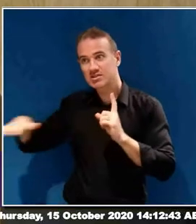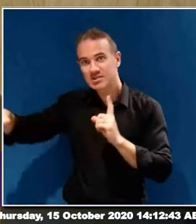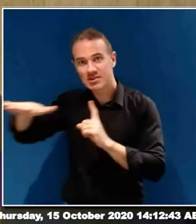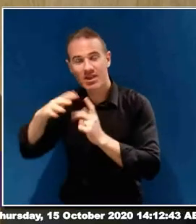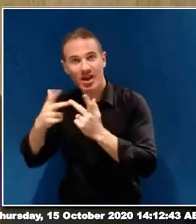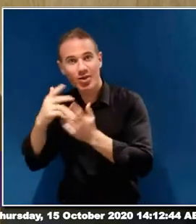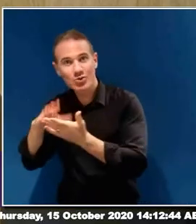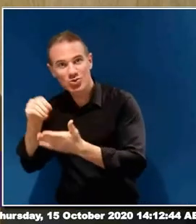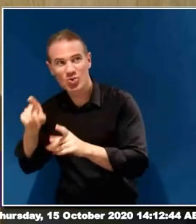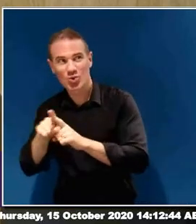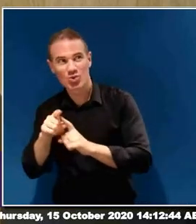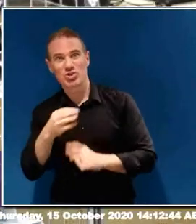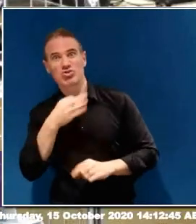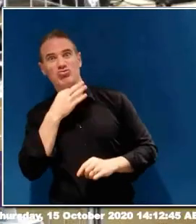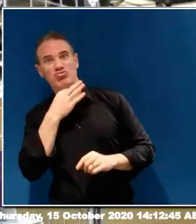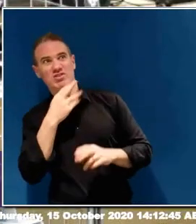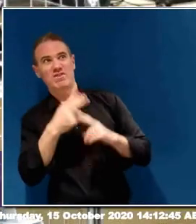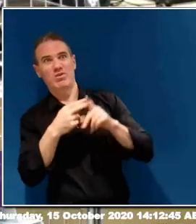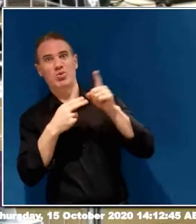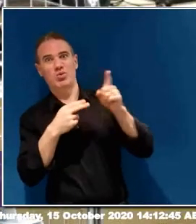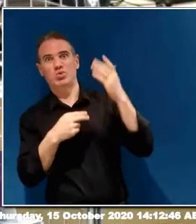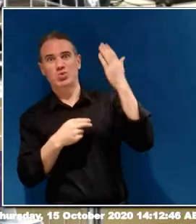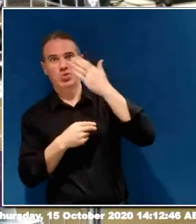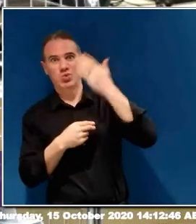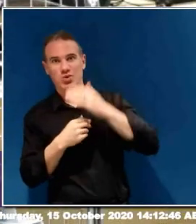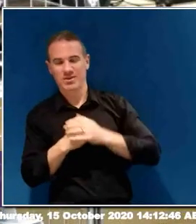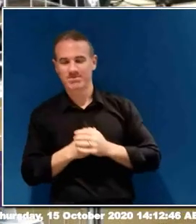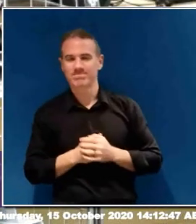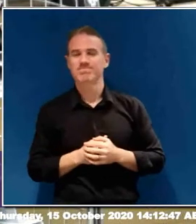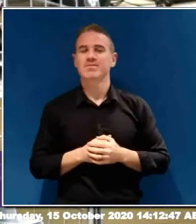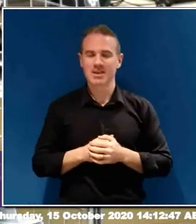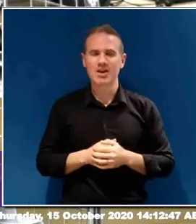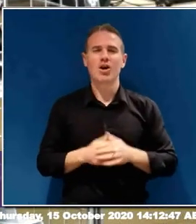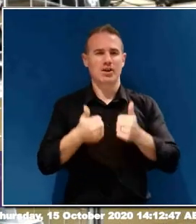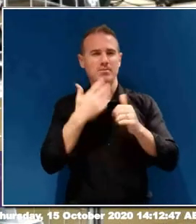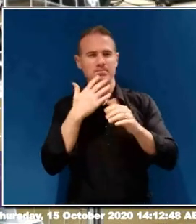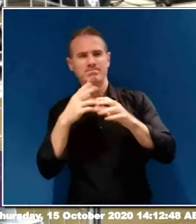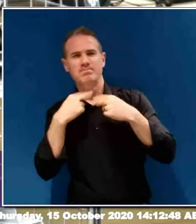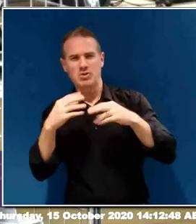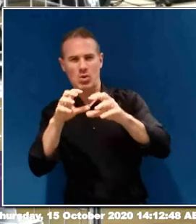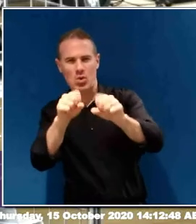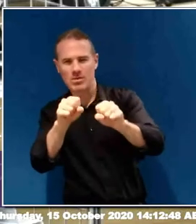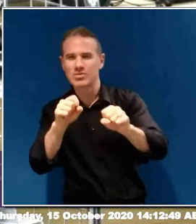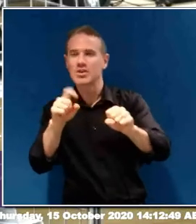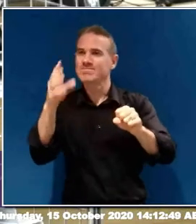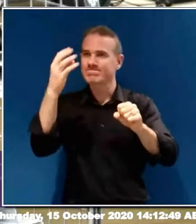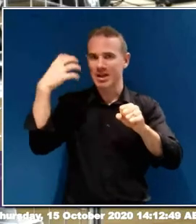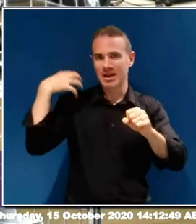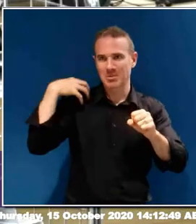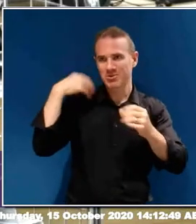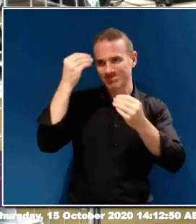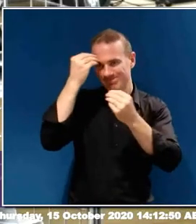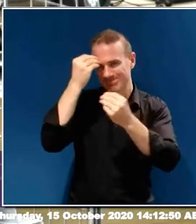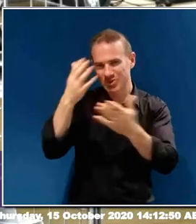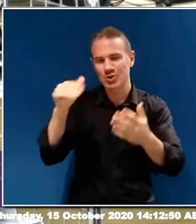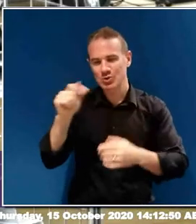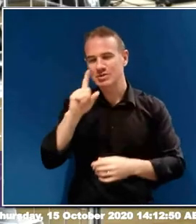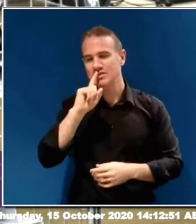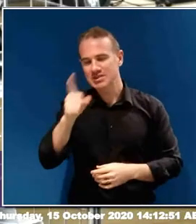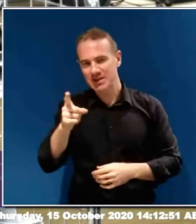Just to observe, Commissioner, I should have said this a couple of minutes ago, some of the content of this evidence does mention suicide and self-harm,